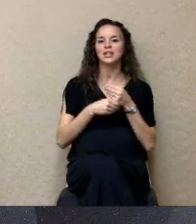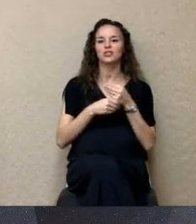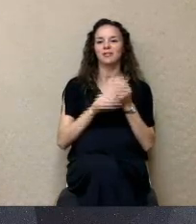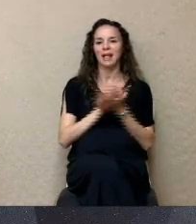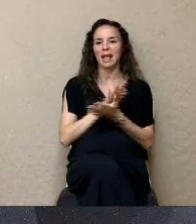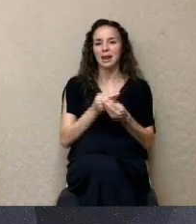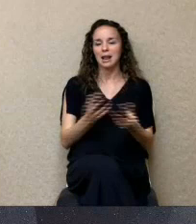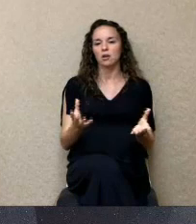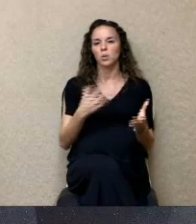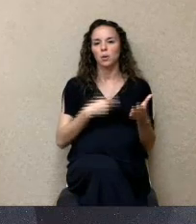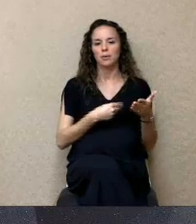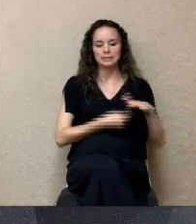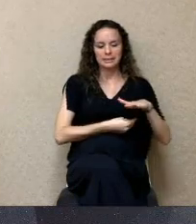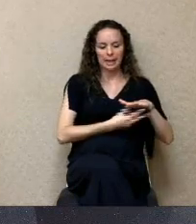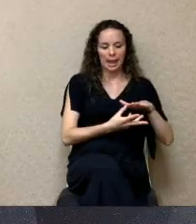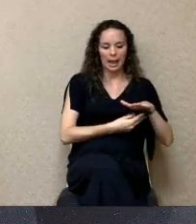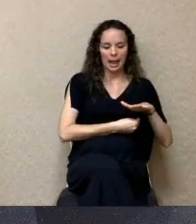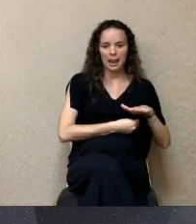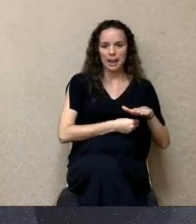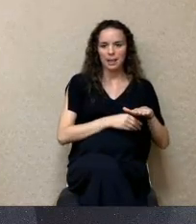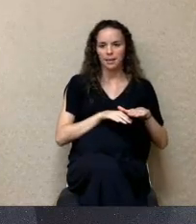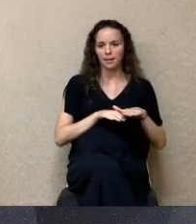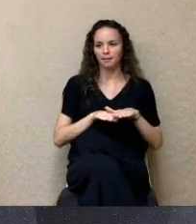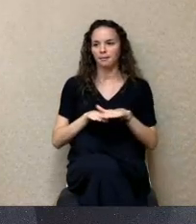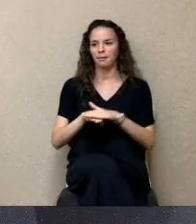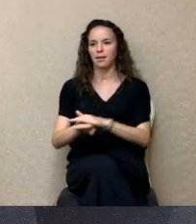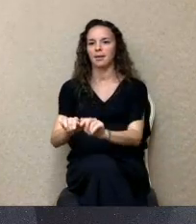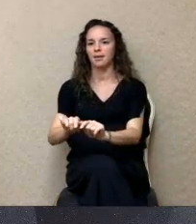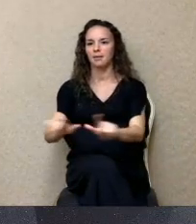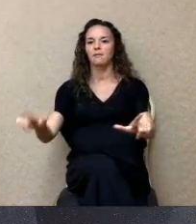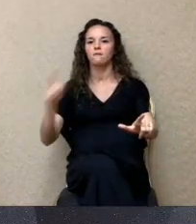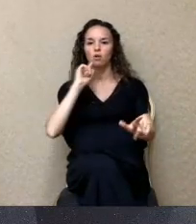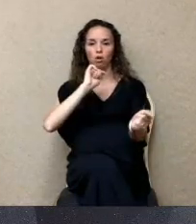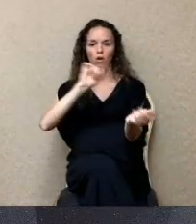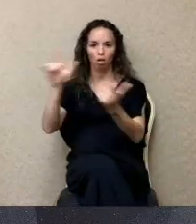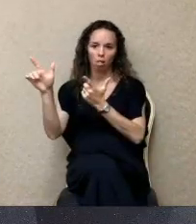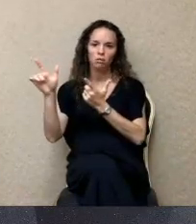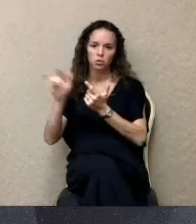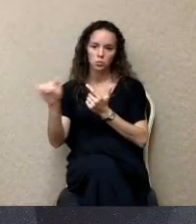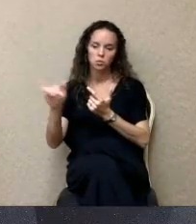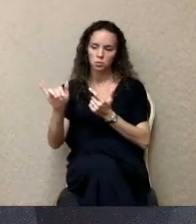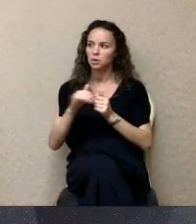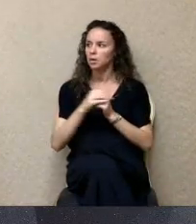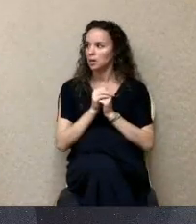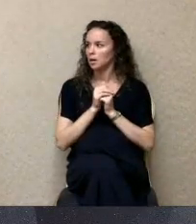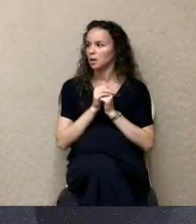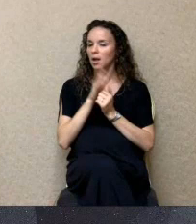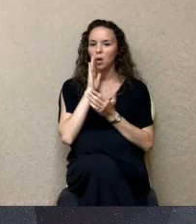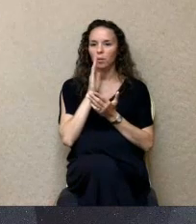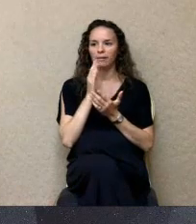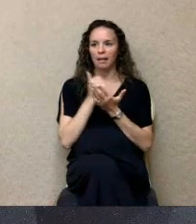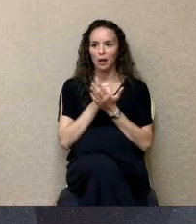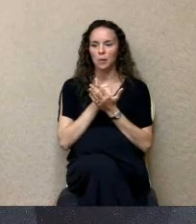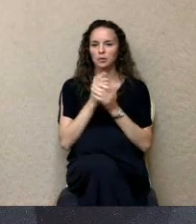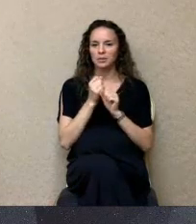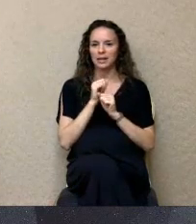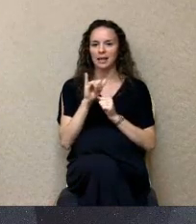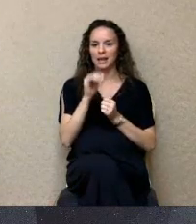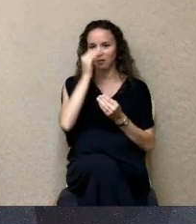We'll get them scanned and make them accessible for all of you as well. And so, I'll help to get this information on the back table